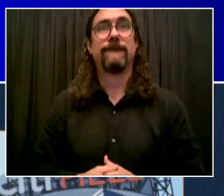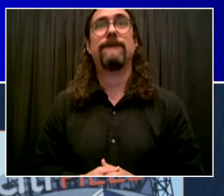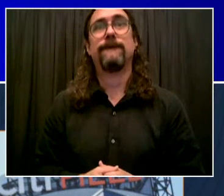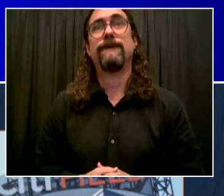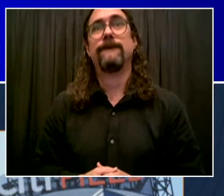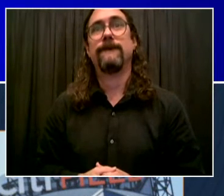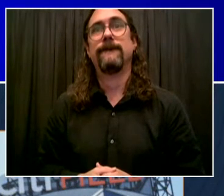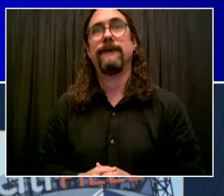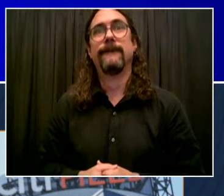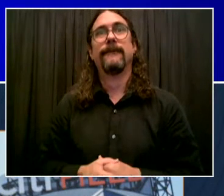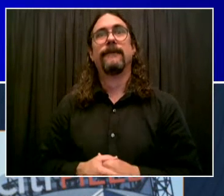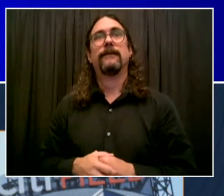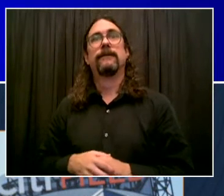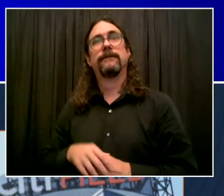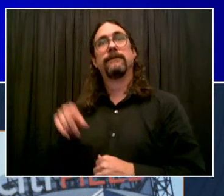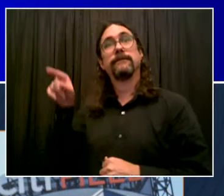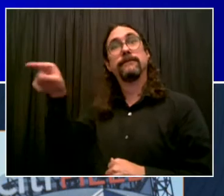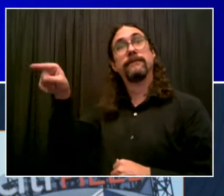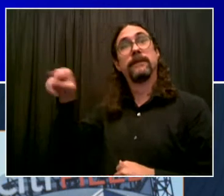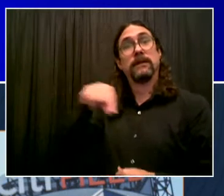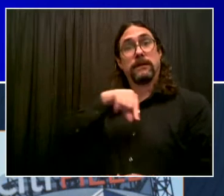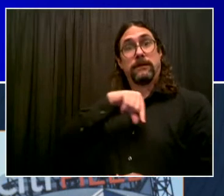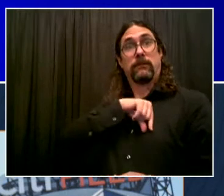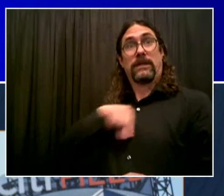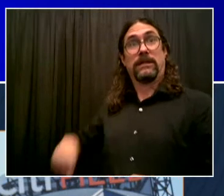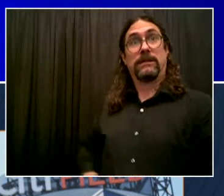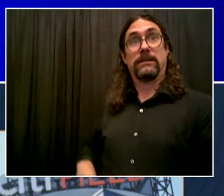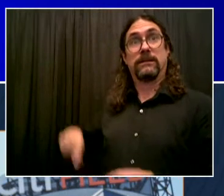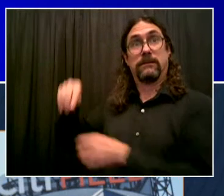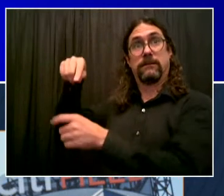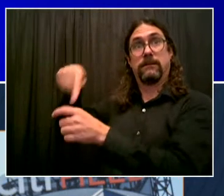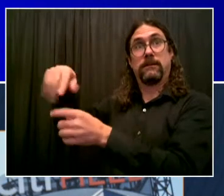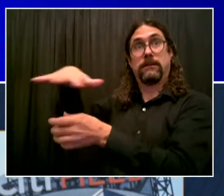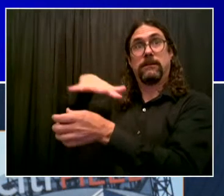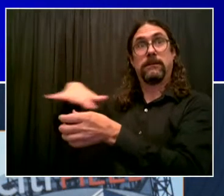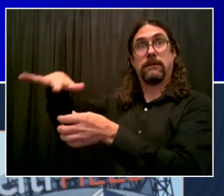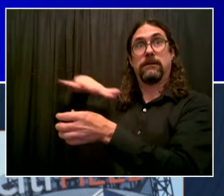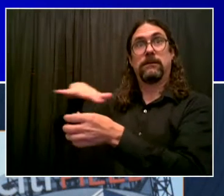THE IMPACT ON QUEENS, IN PARTICULAR. 94%